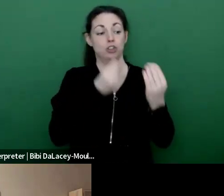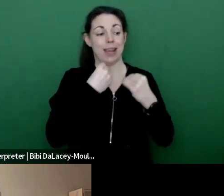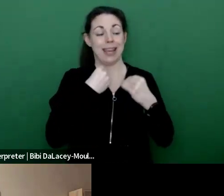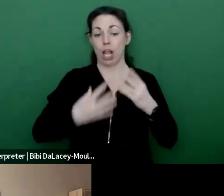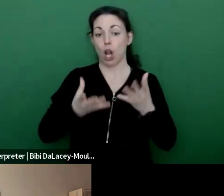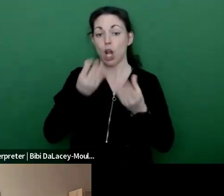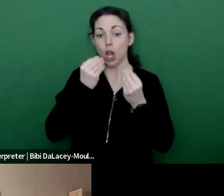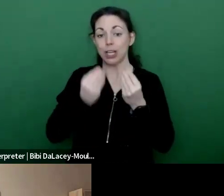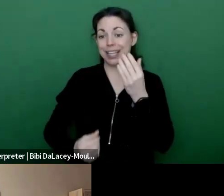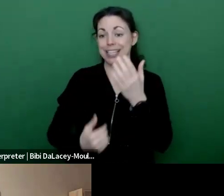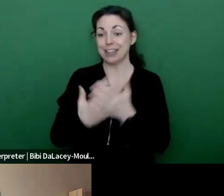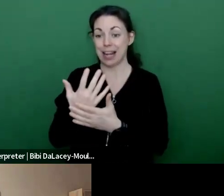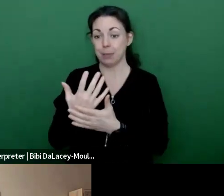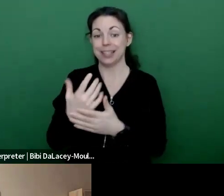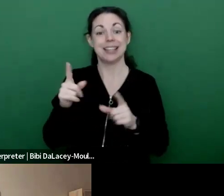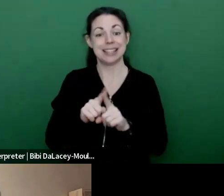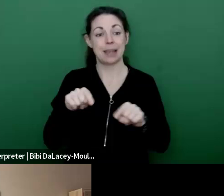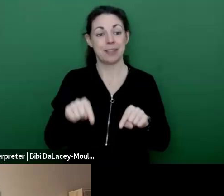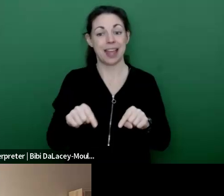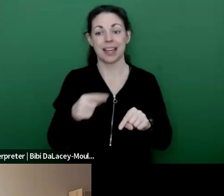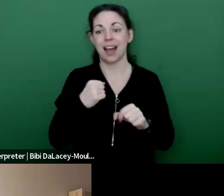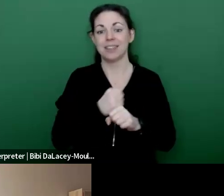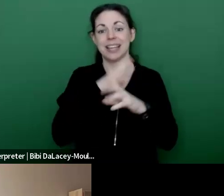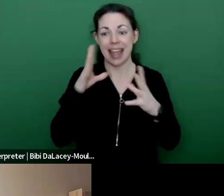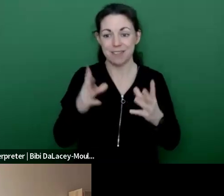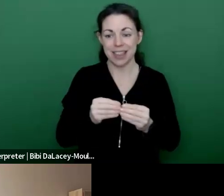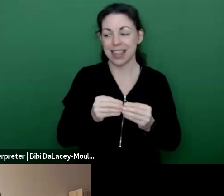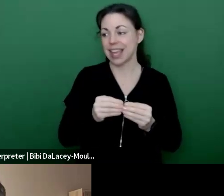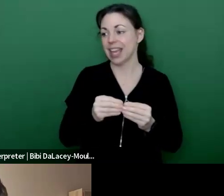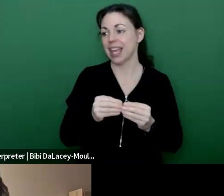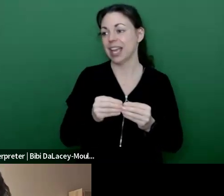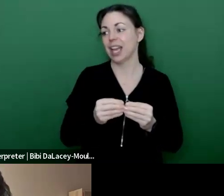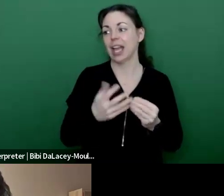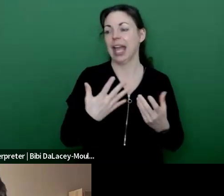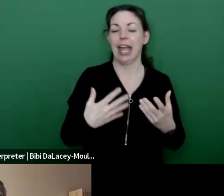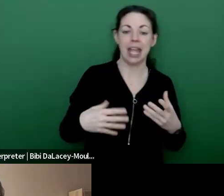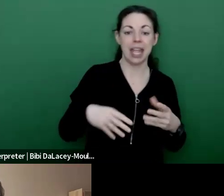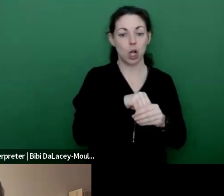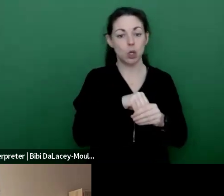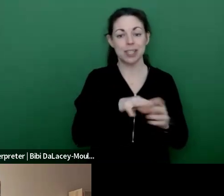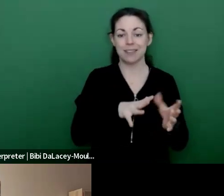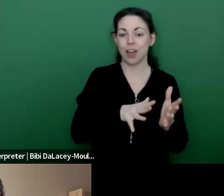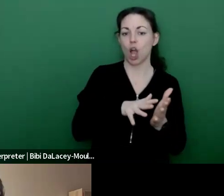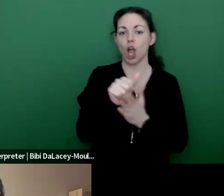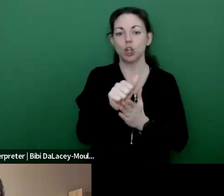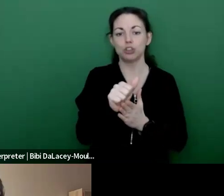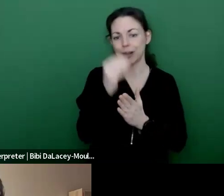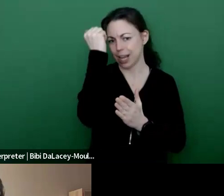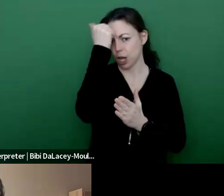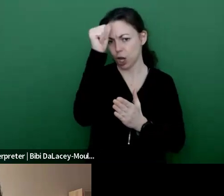same in terms of that. I've done everything from inclusive and culturally competent safeguarding training